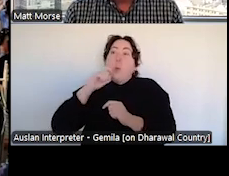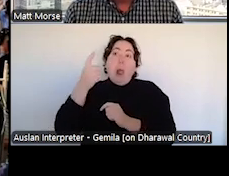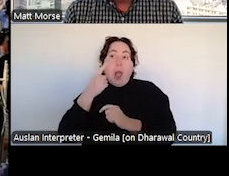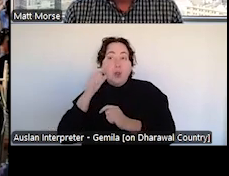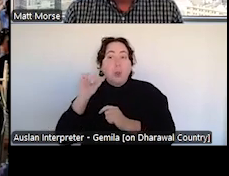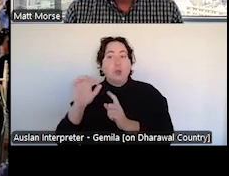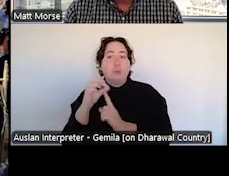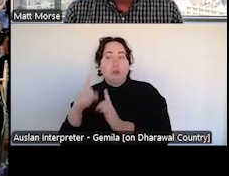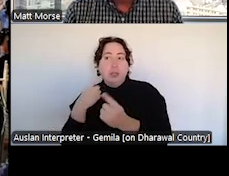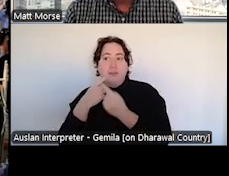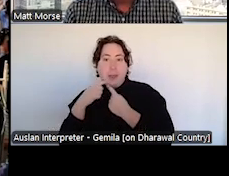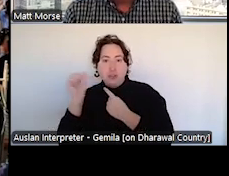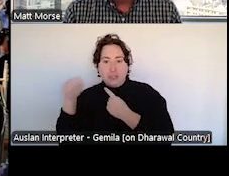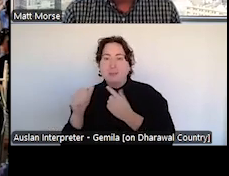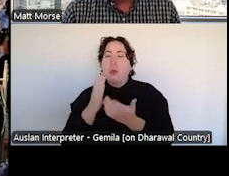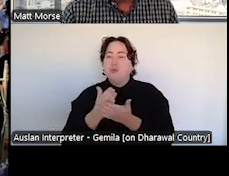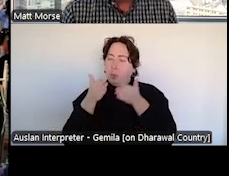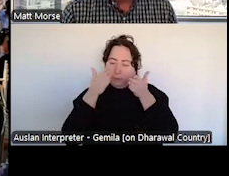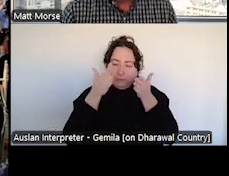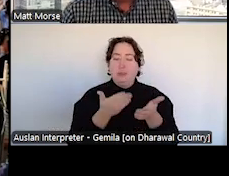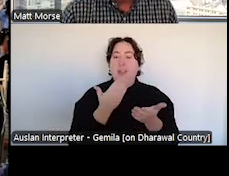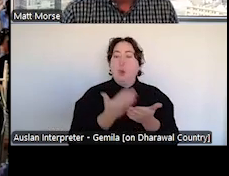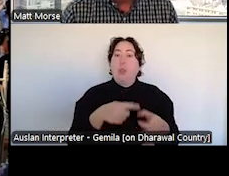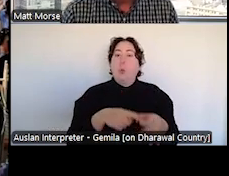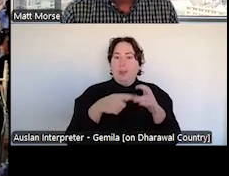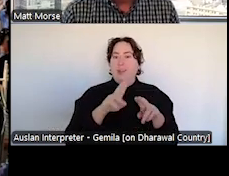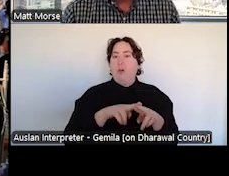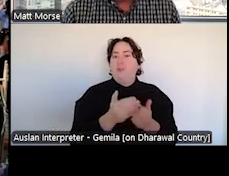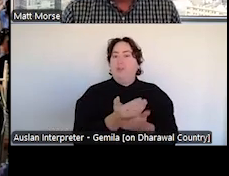at the fundraising strategy. The second one being viability,